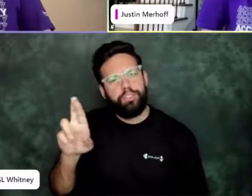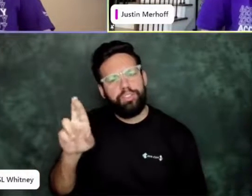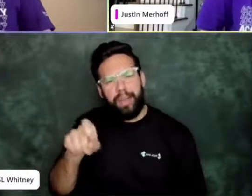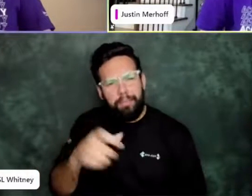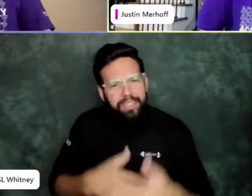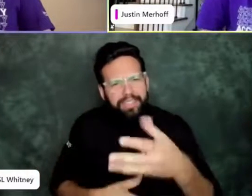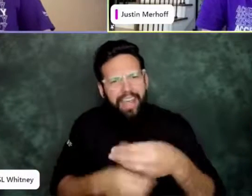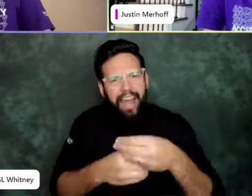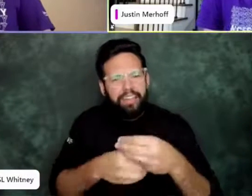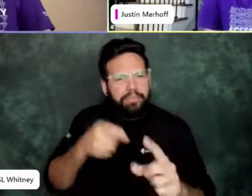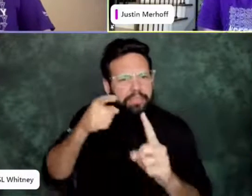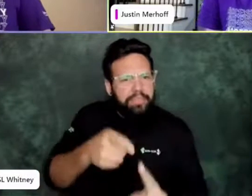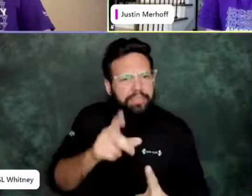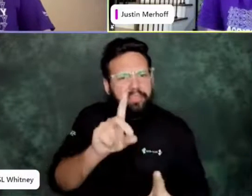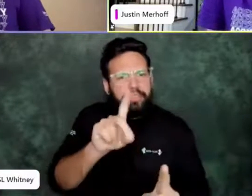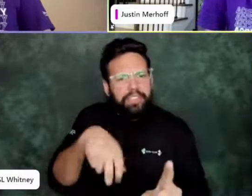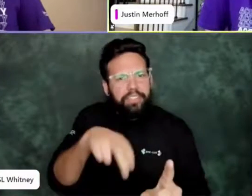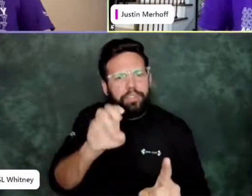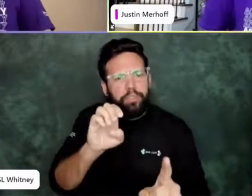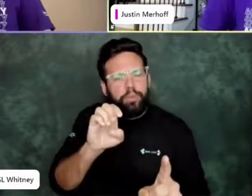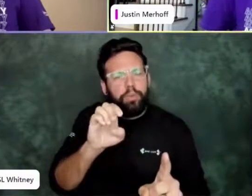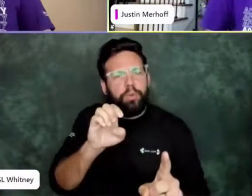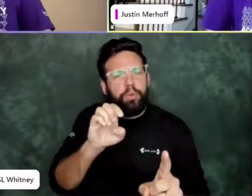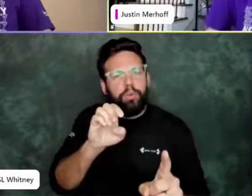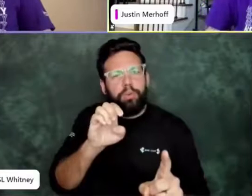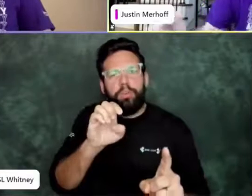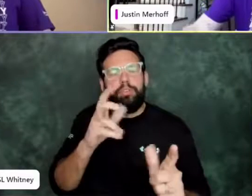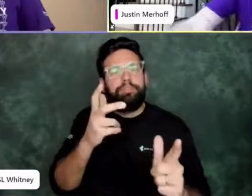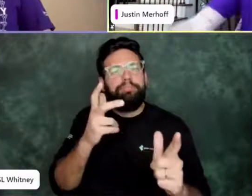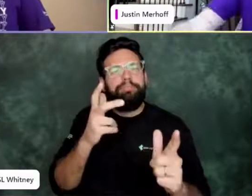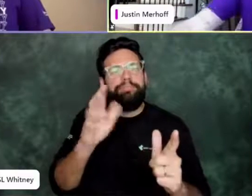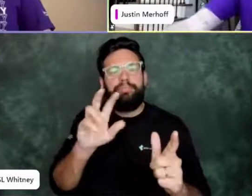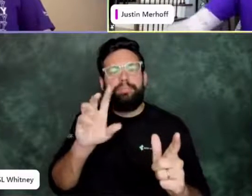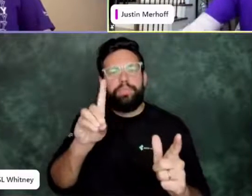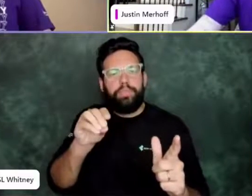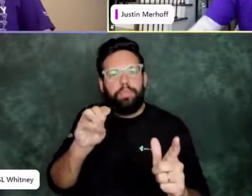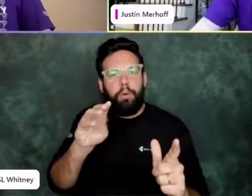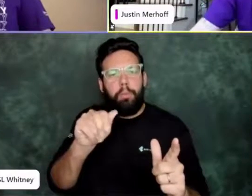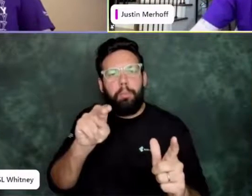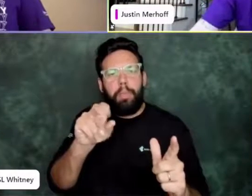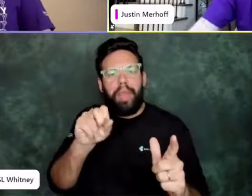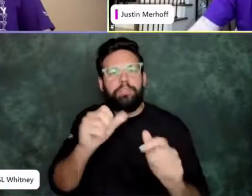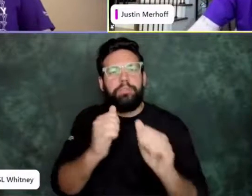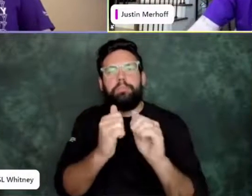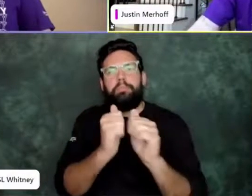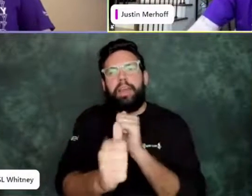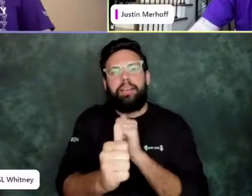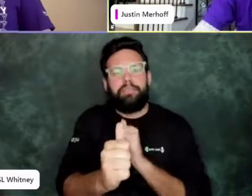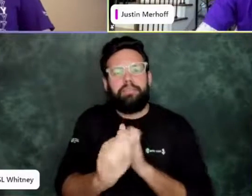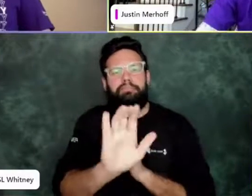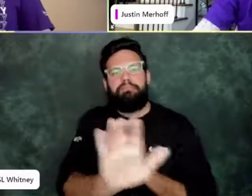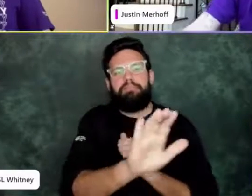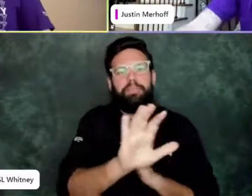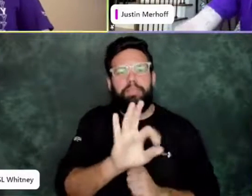to add in include list to bypass the firewalls and Stephen answered with yes. Yup, yeah.